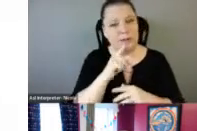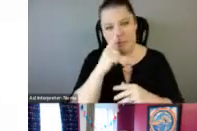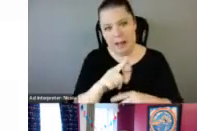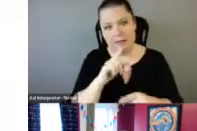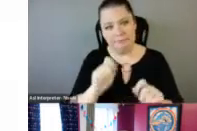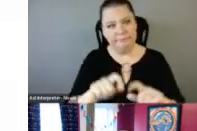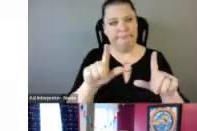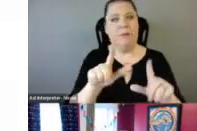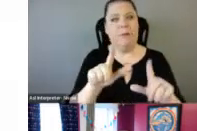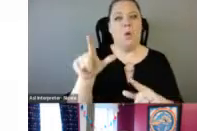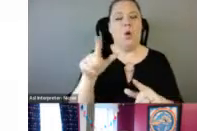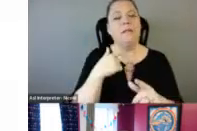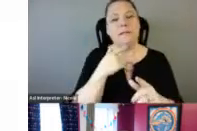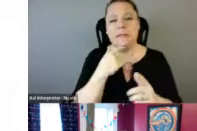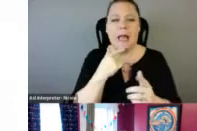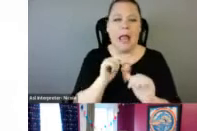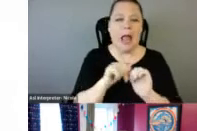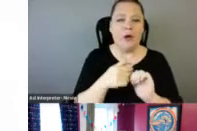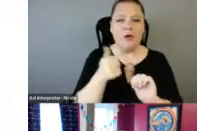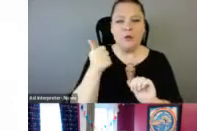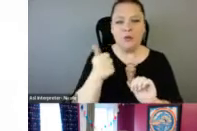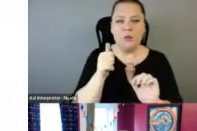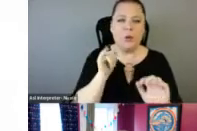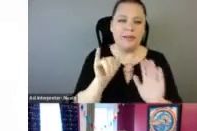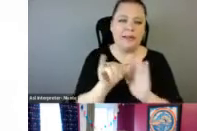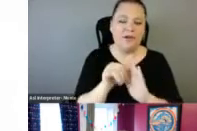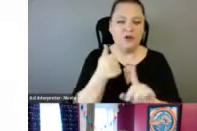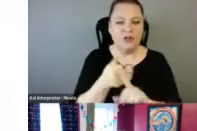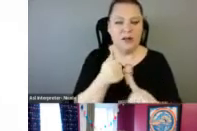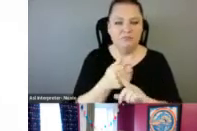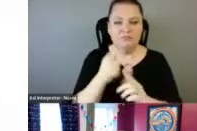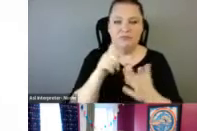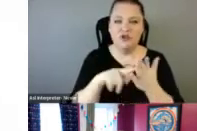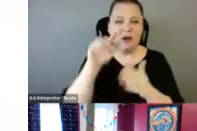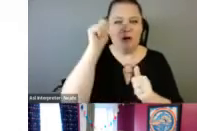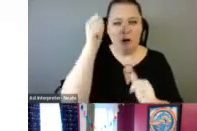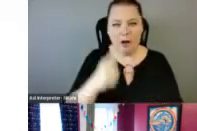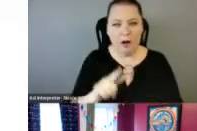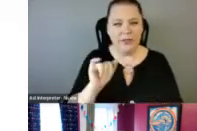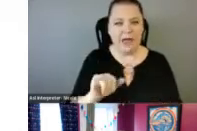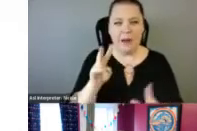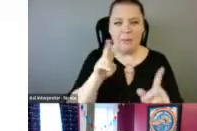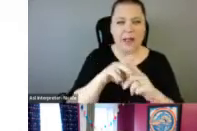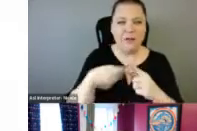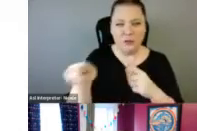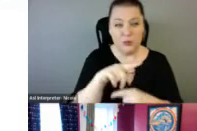note here how you self identify. This is a check all that apply poll. There are eight total